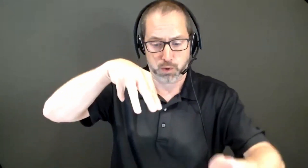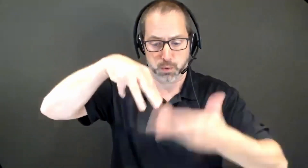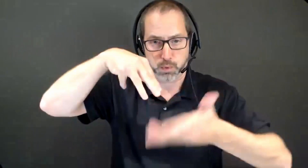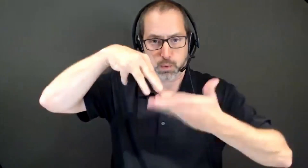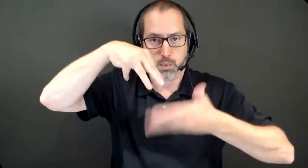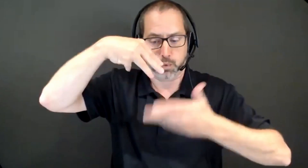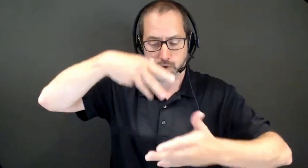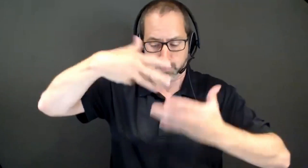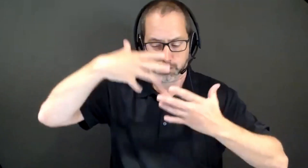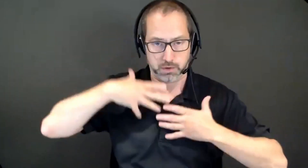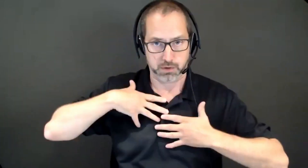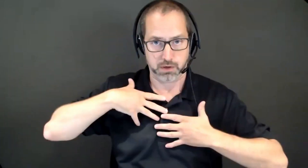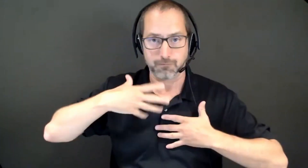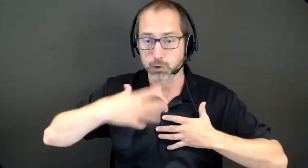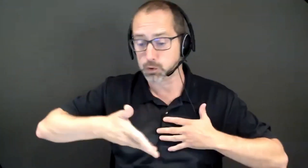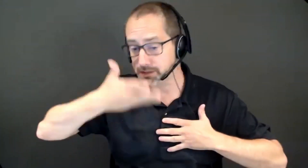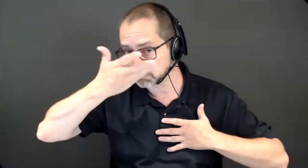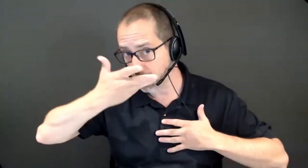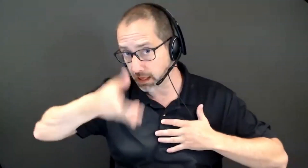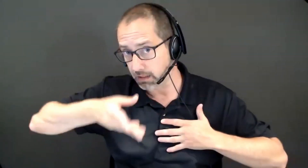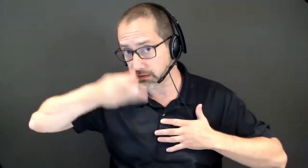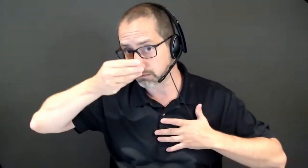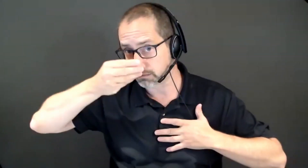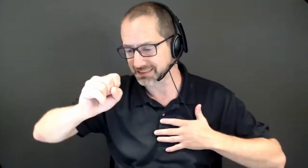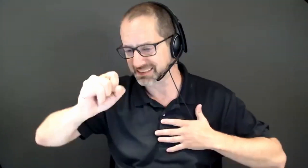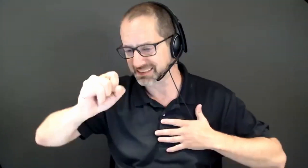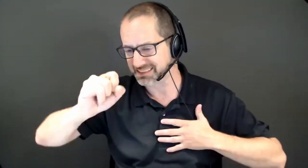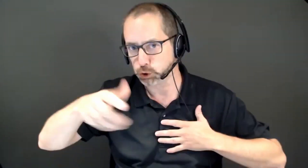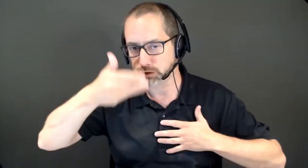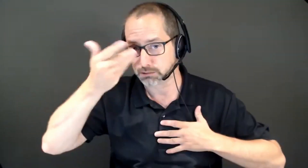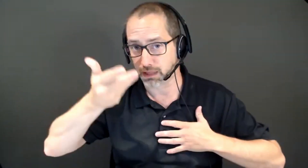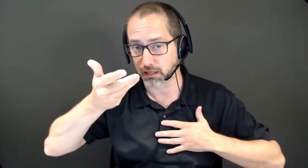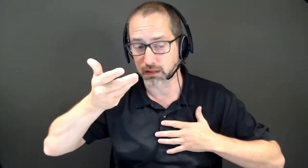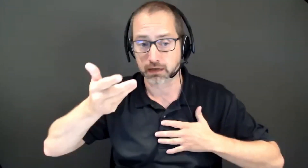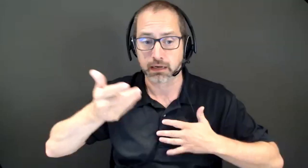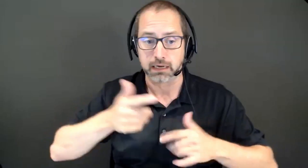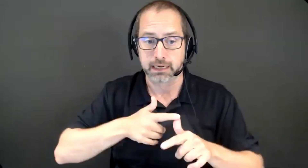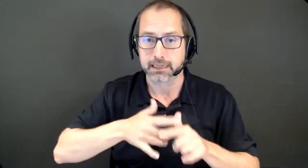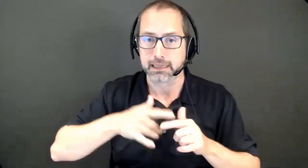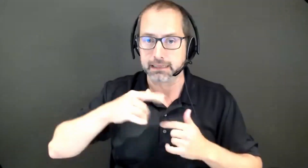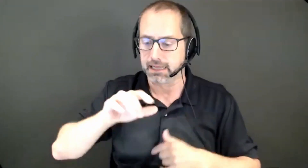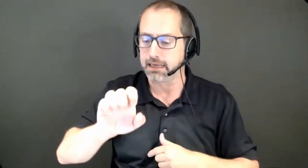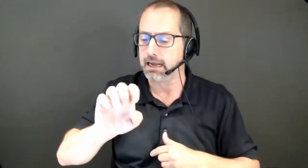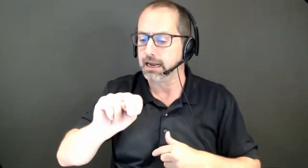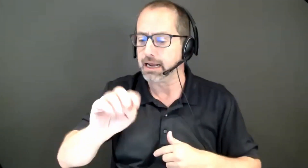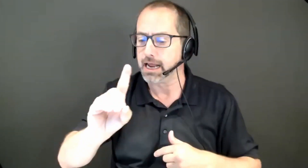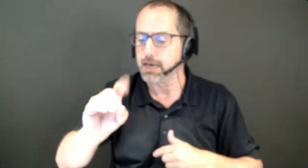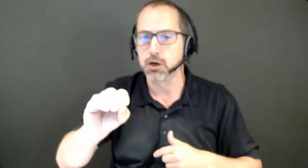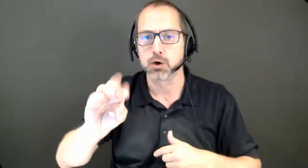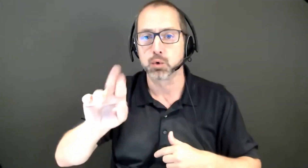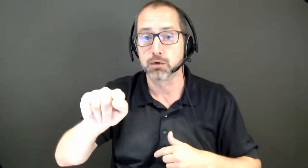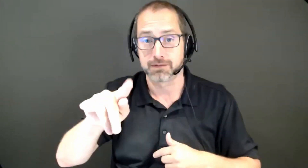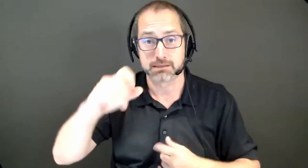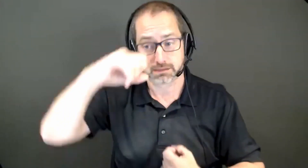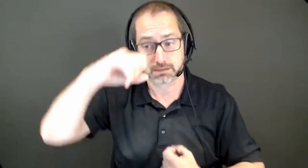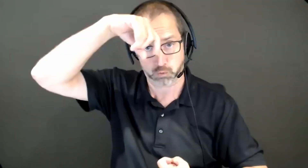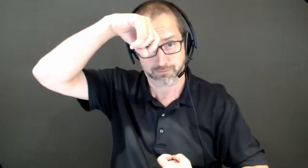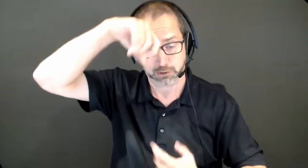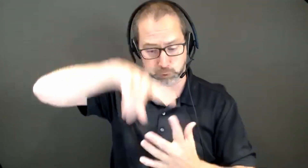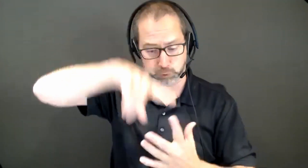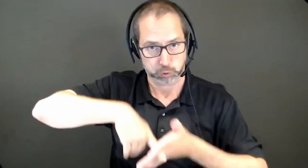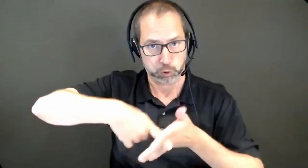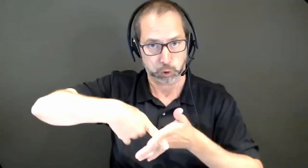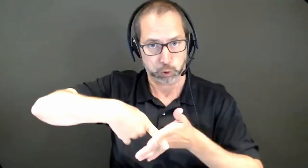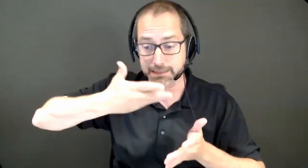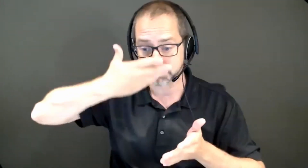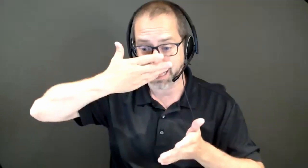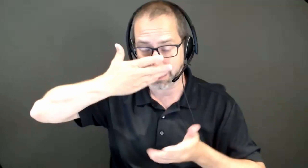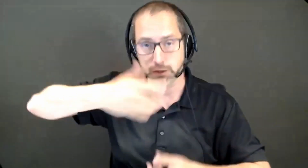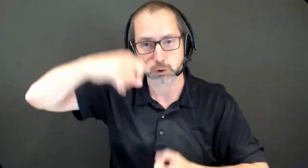you to smell the sage, and for those endorphins to start working, and it creates a calming effect. So